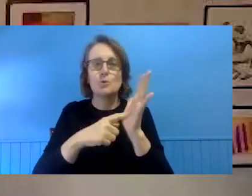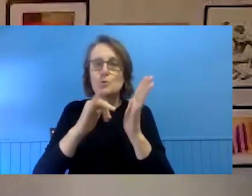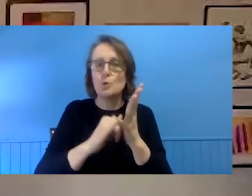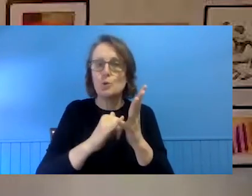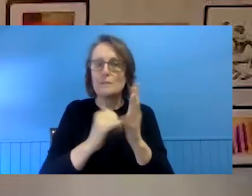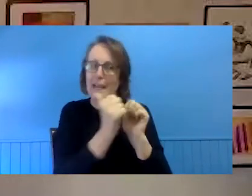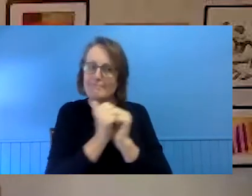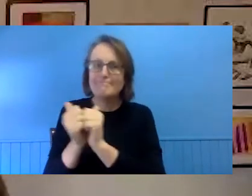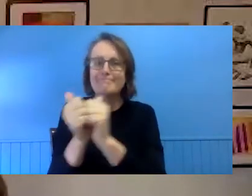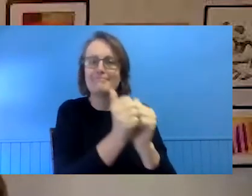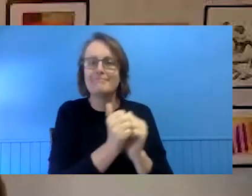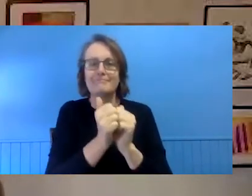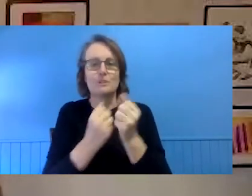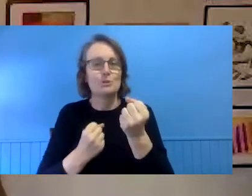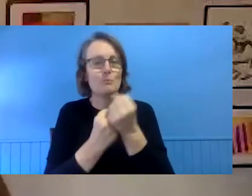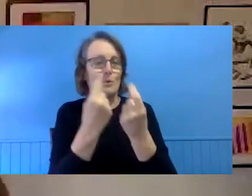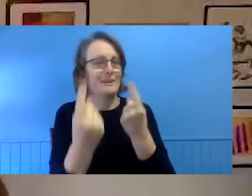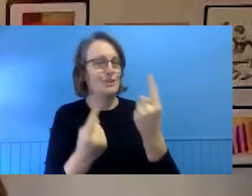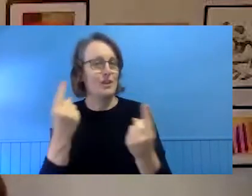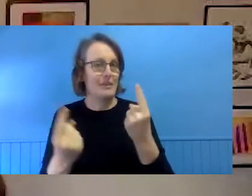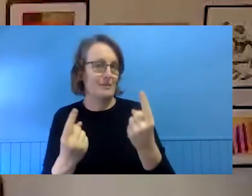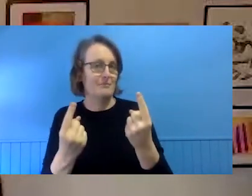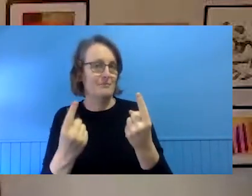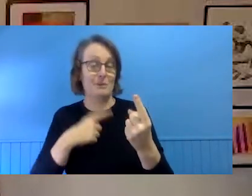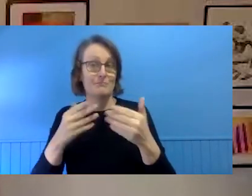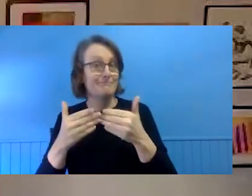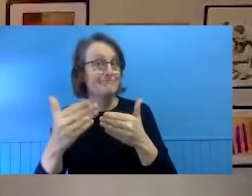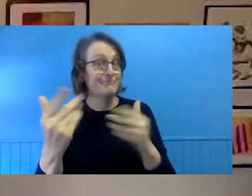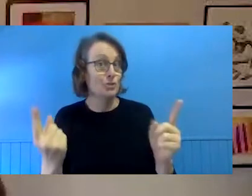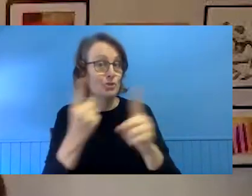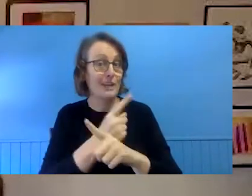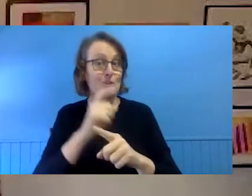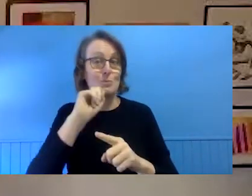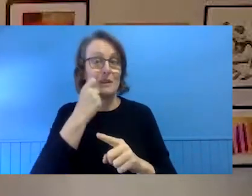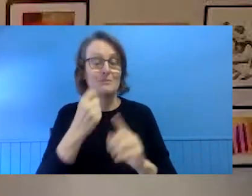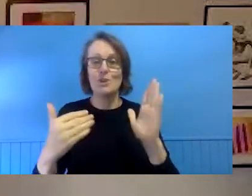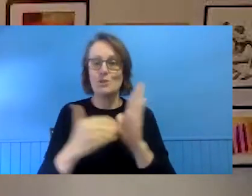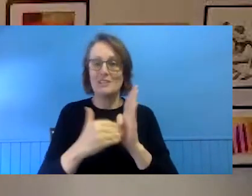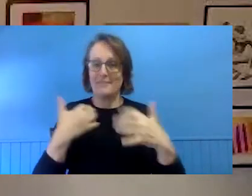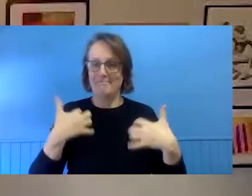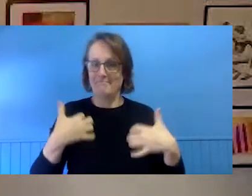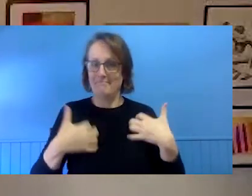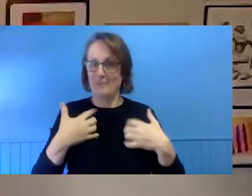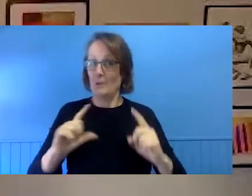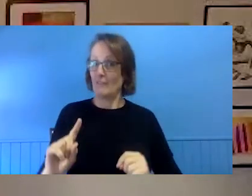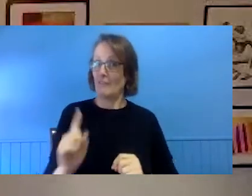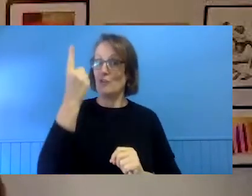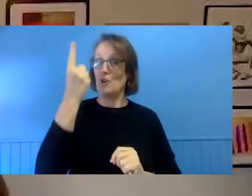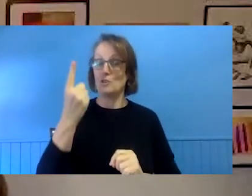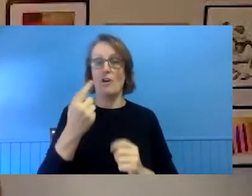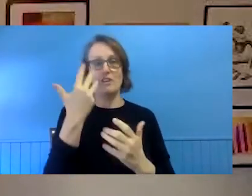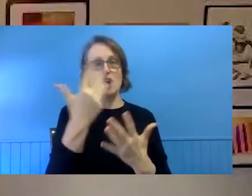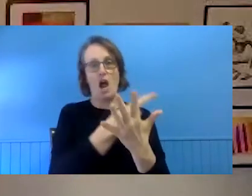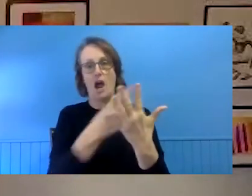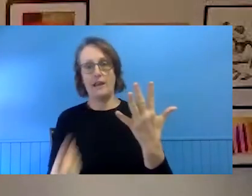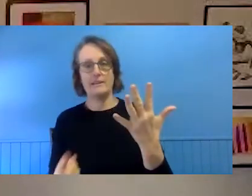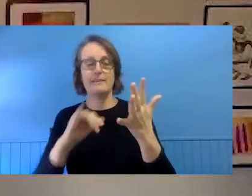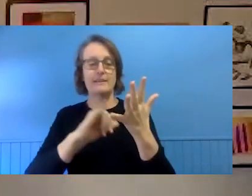our future and practices in these every-changing times. We are exited to launch the first of our nine new sessions. We received so